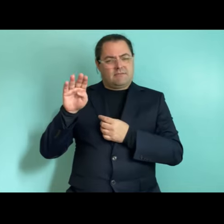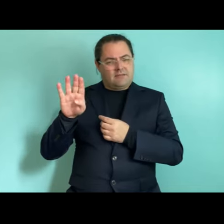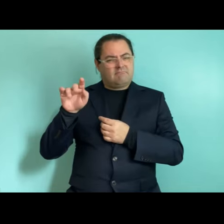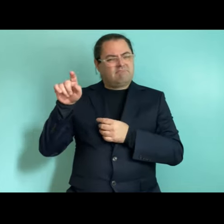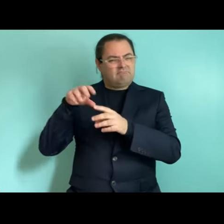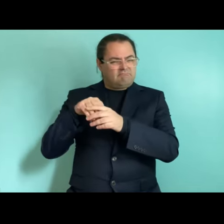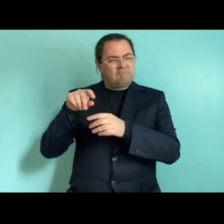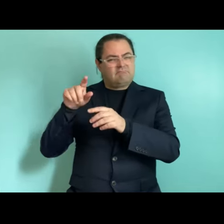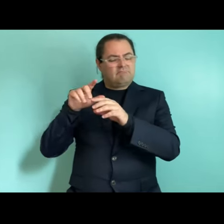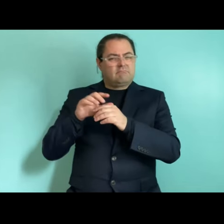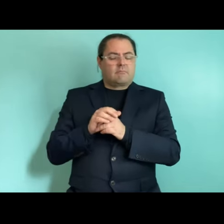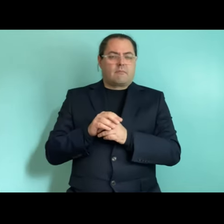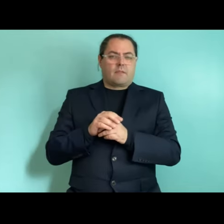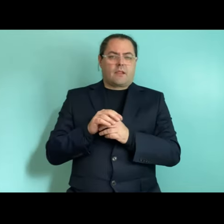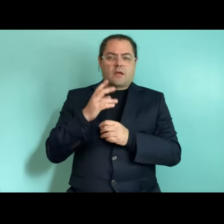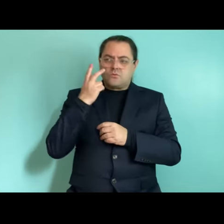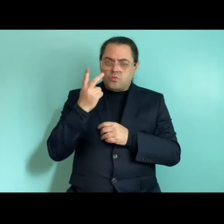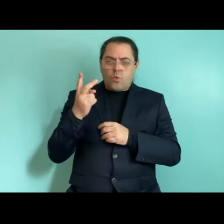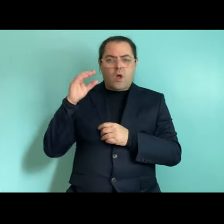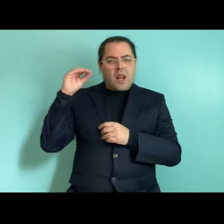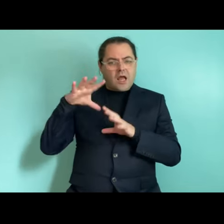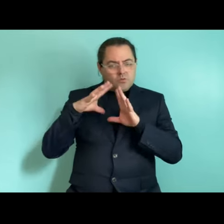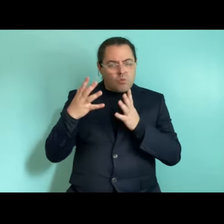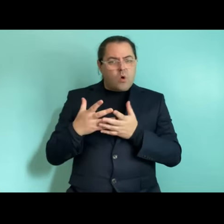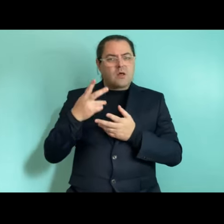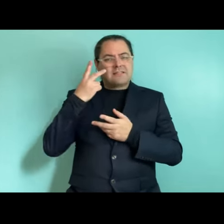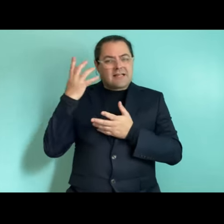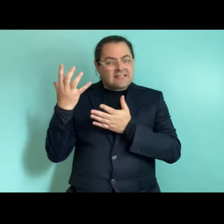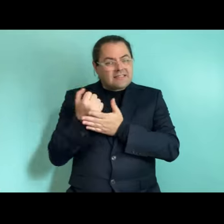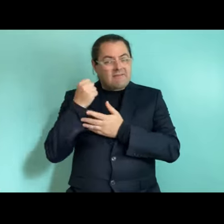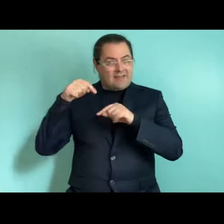service, as well as for Metro one. I'd like to extend some special thanks to them, to